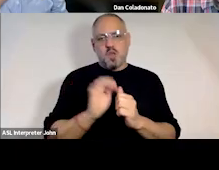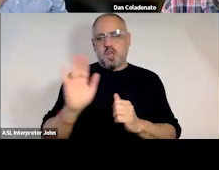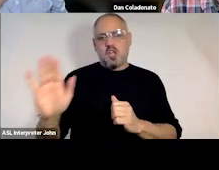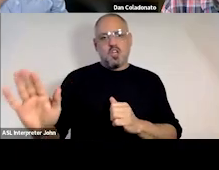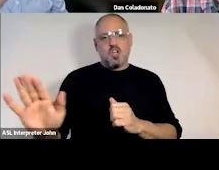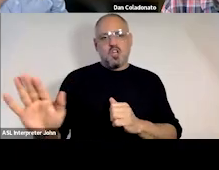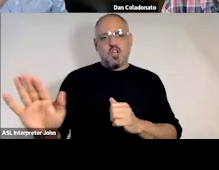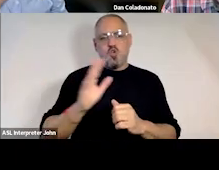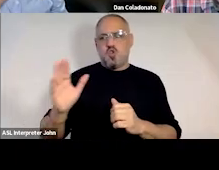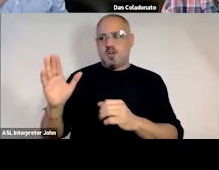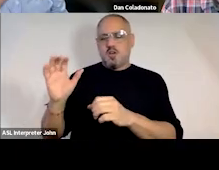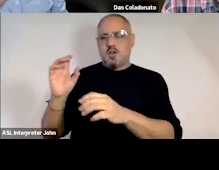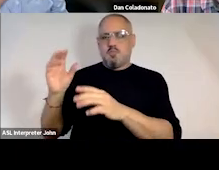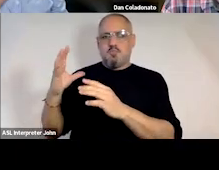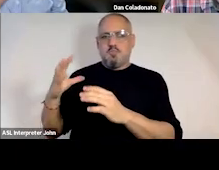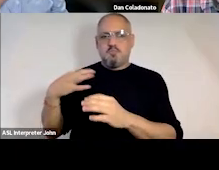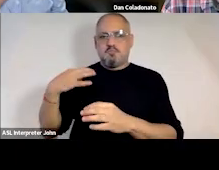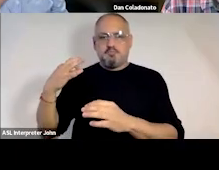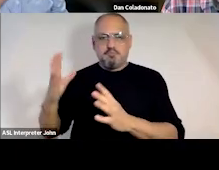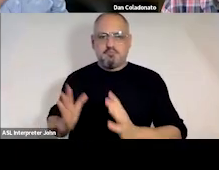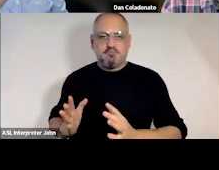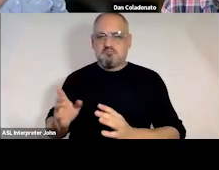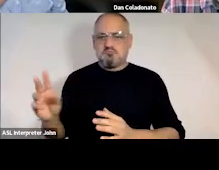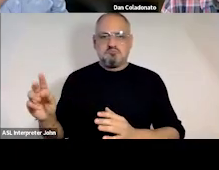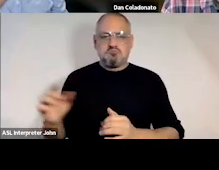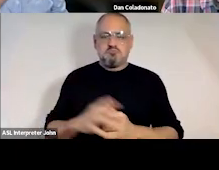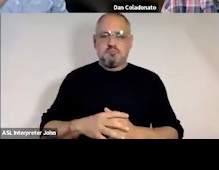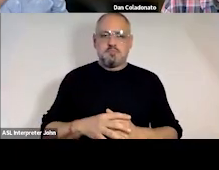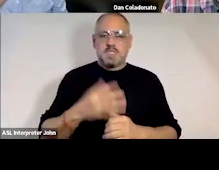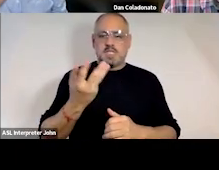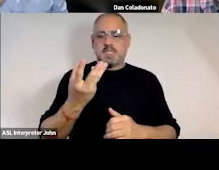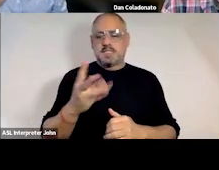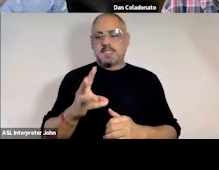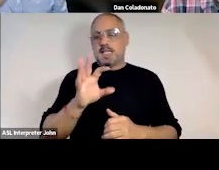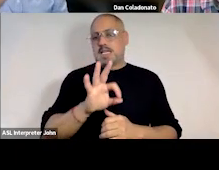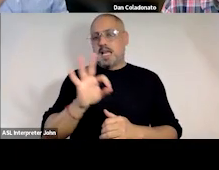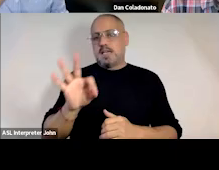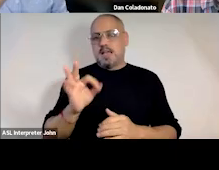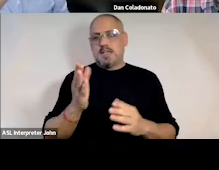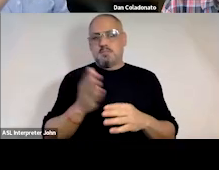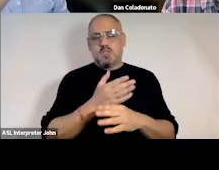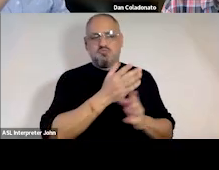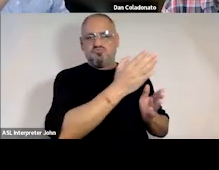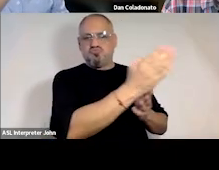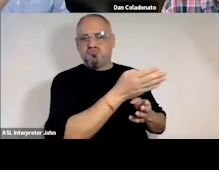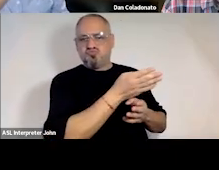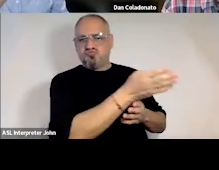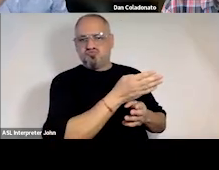with the claimants that you assist or the applicants that you assist. The 1699 form is only between you and Social Security to get you registered.